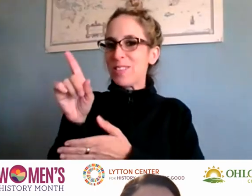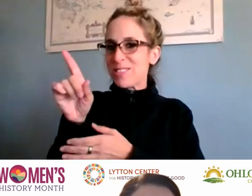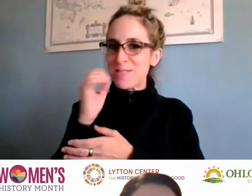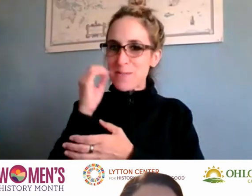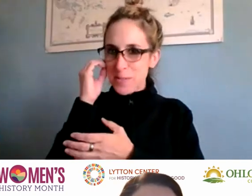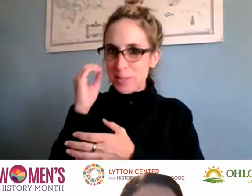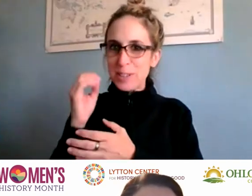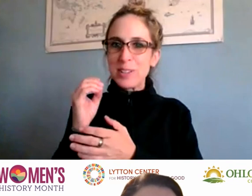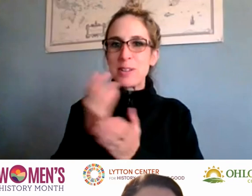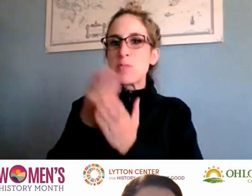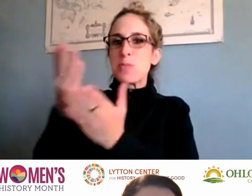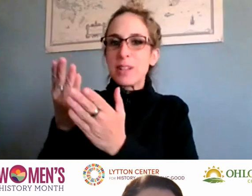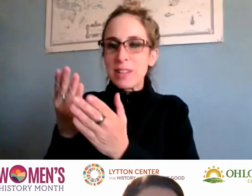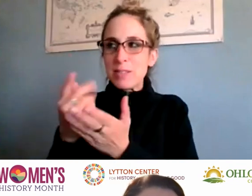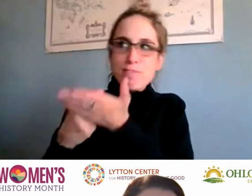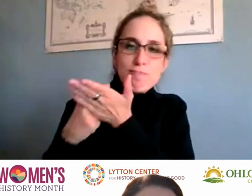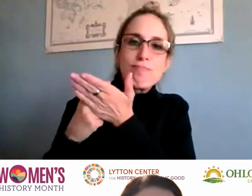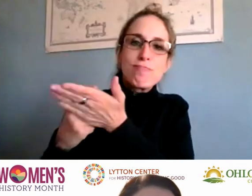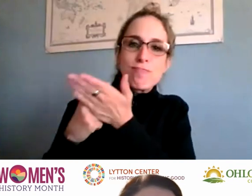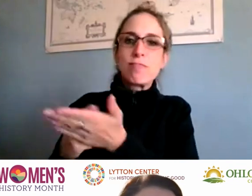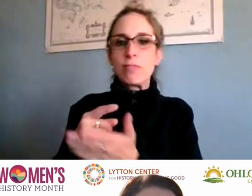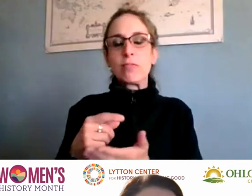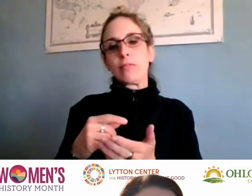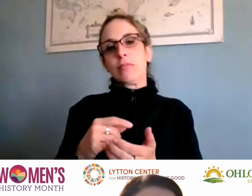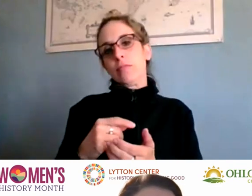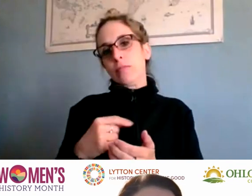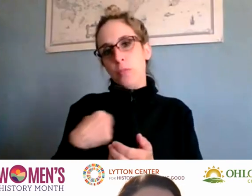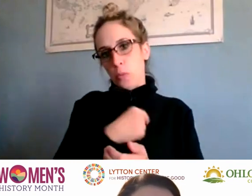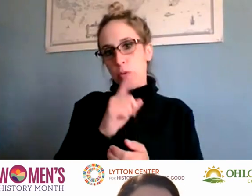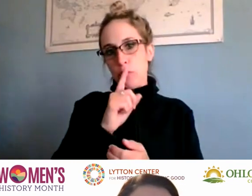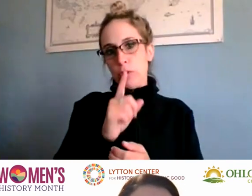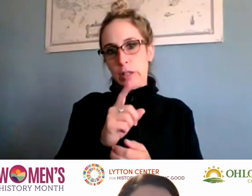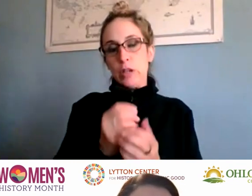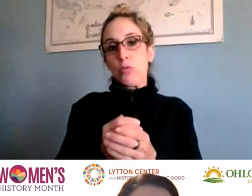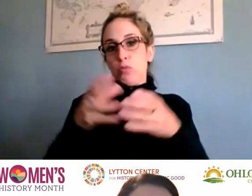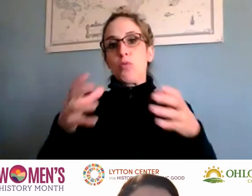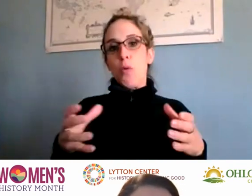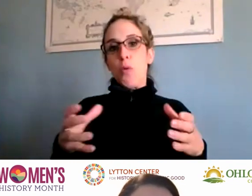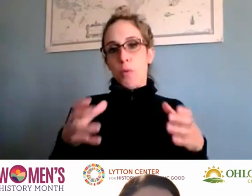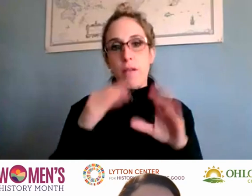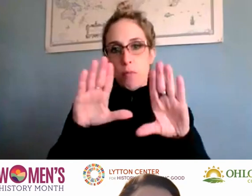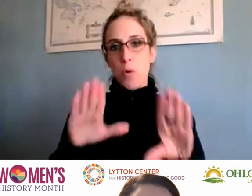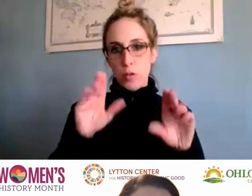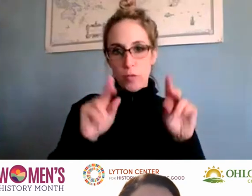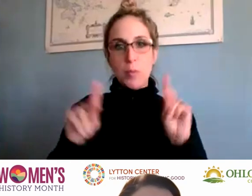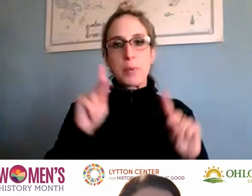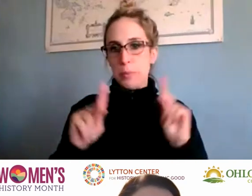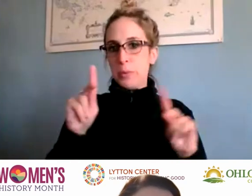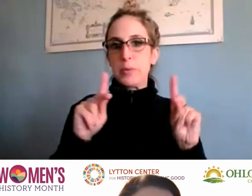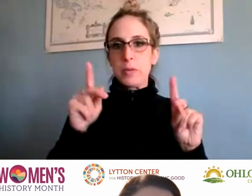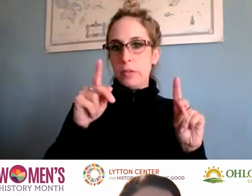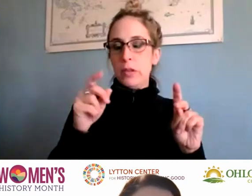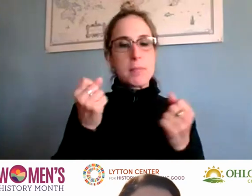Kyle Livie (he/him/his): To engage in discussion we have really we're really growing, and we have some really great people actually a whole bunch of folks who are here.